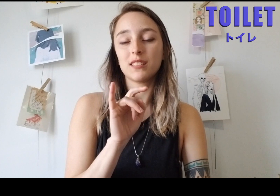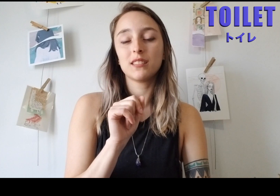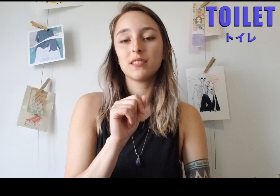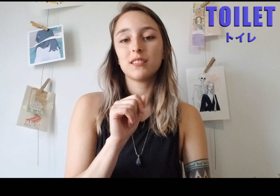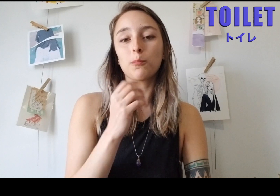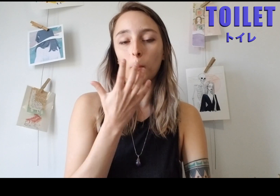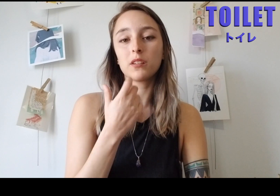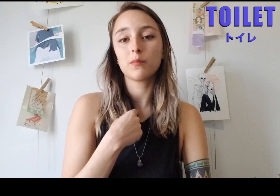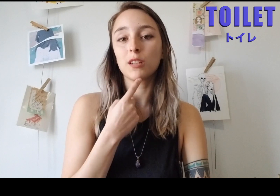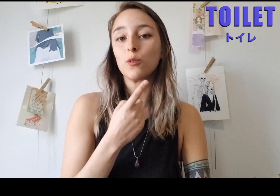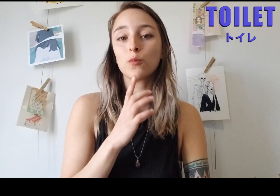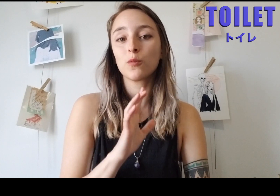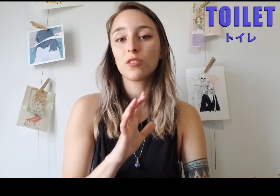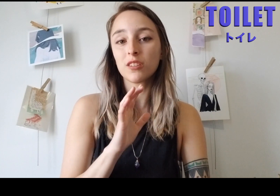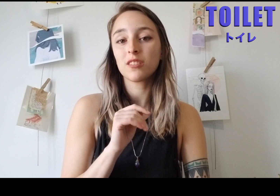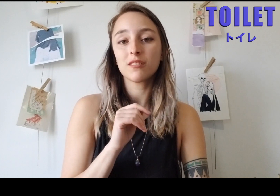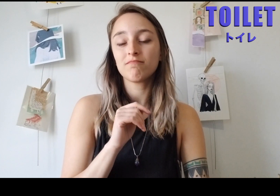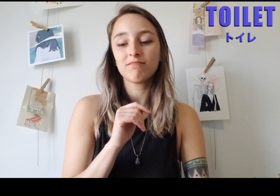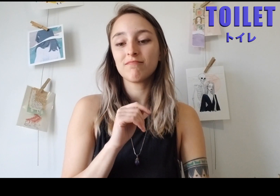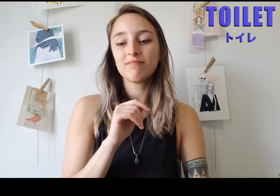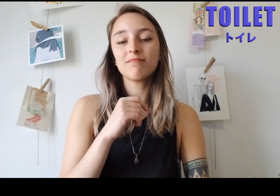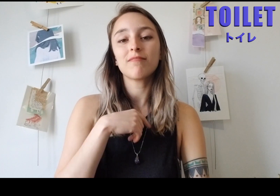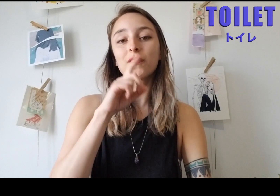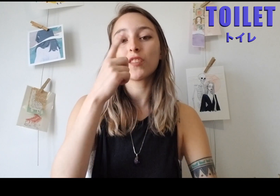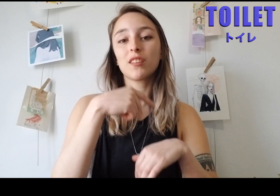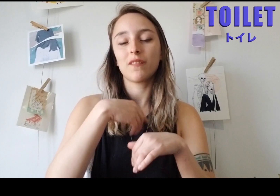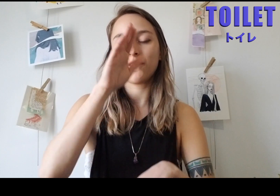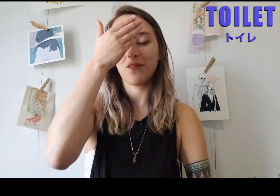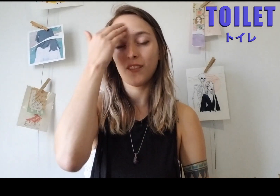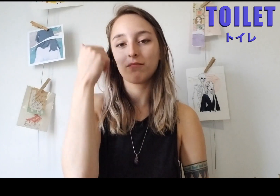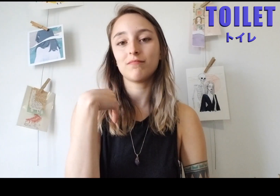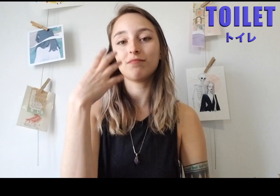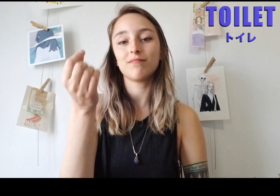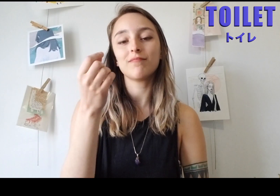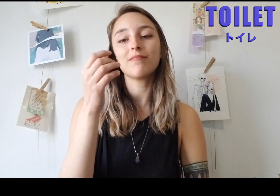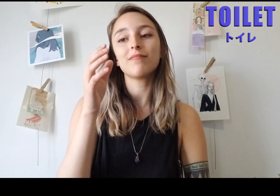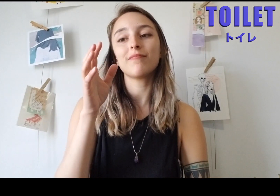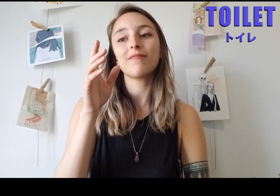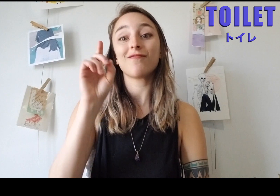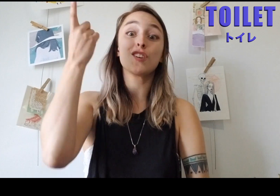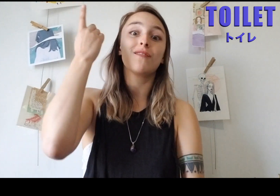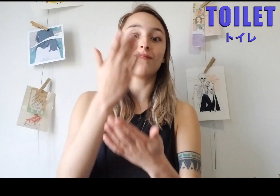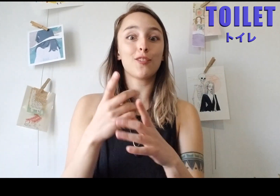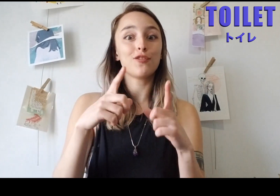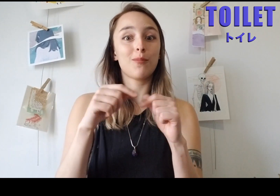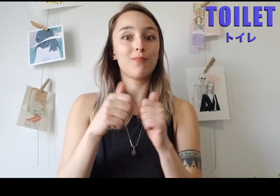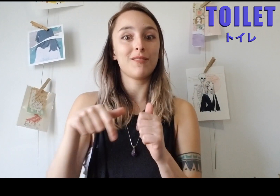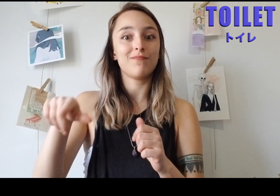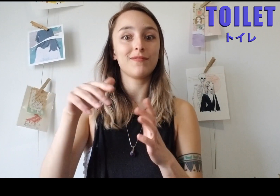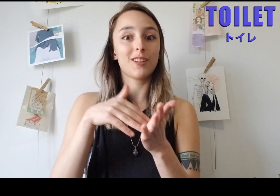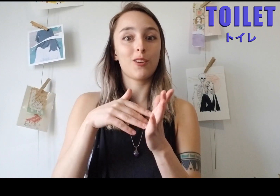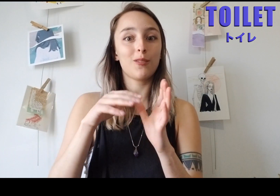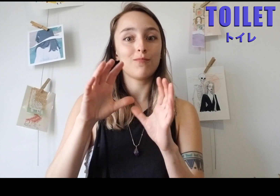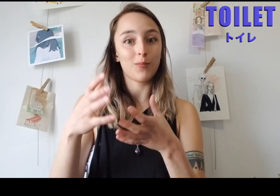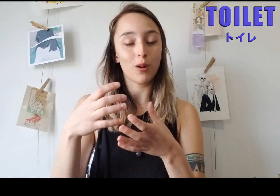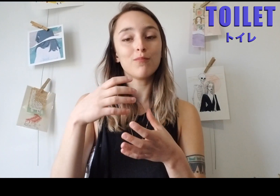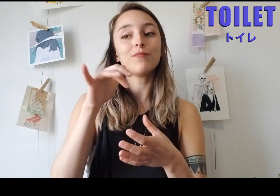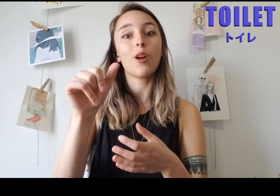It really amazed me, honestly. I'll never forget, the first time when I went to Japan with the study abroad group,